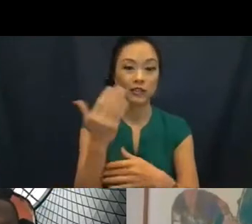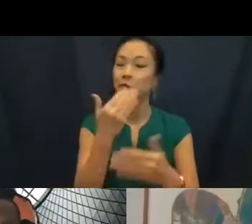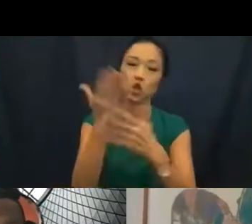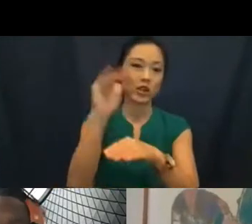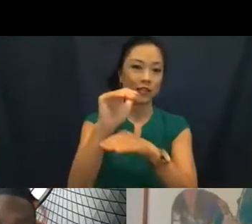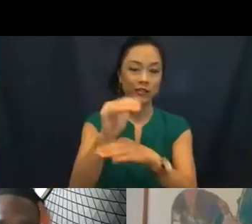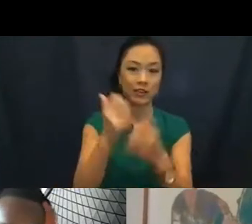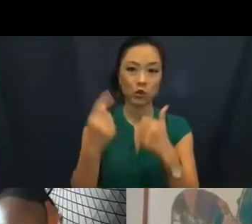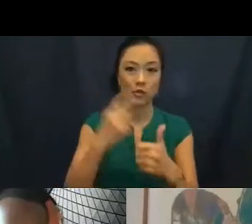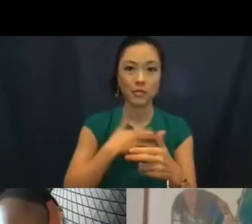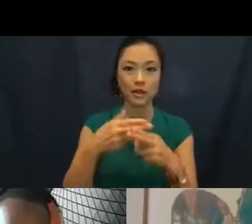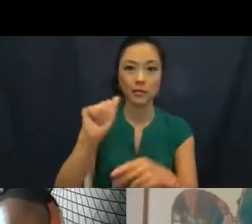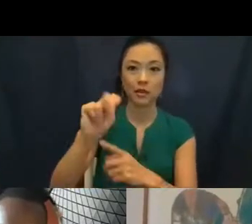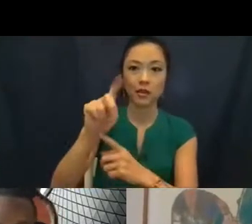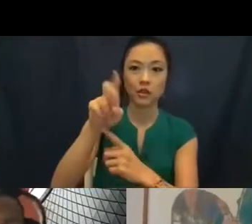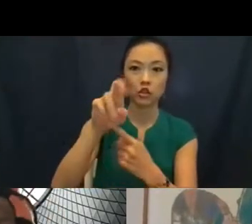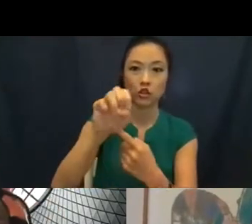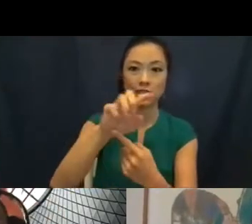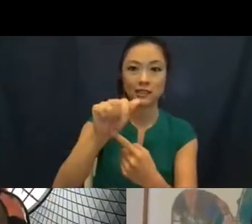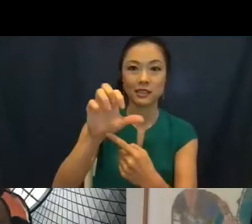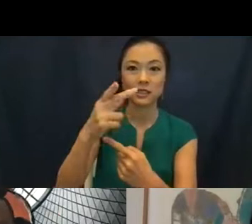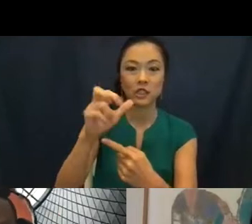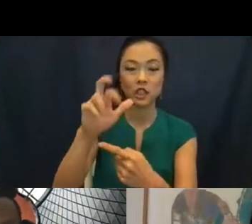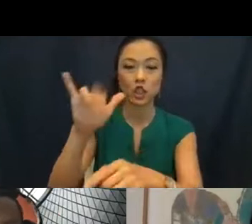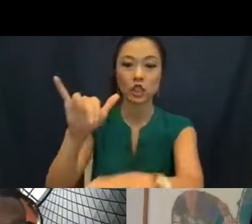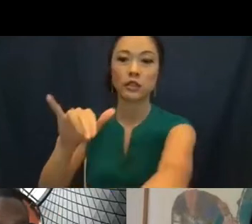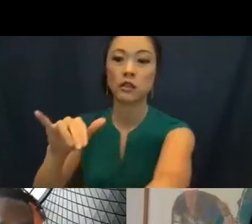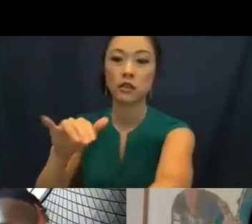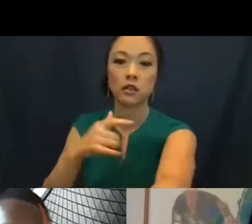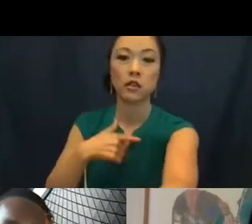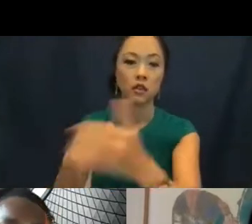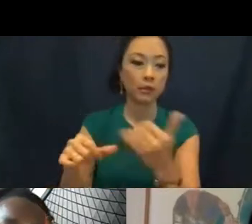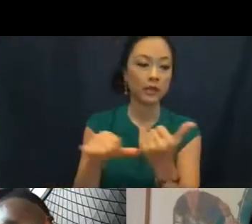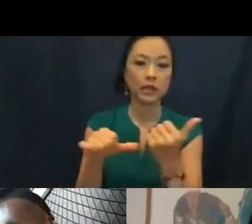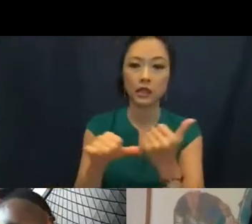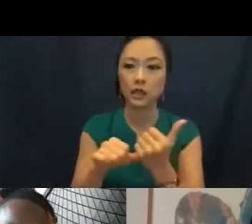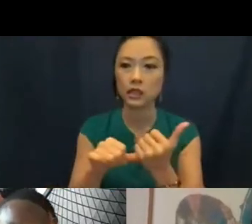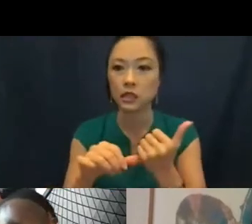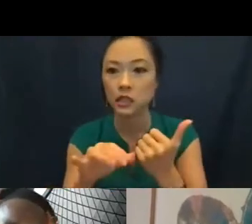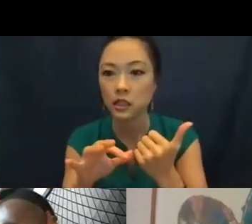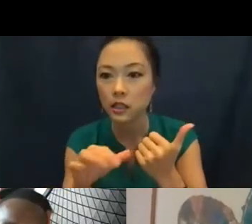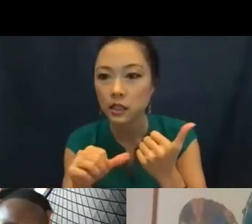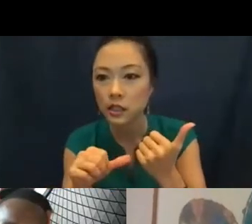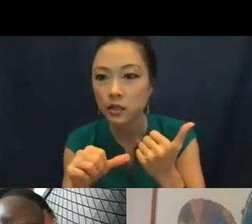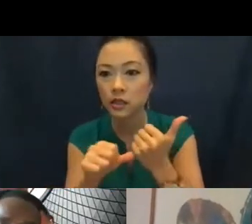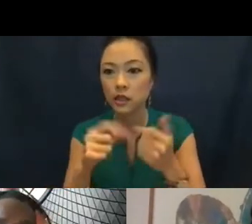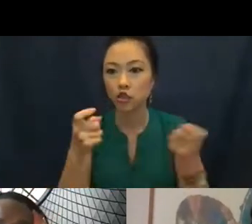My name is Andre Zachary. I am the artistic director of Renegade Performance Group. My pronouns are he, him. I'm coming to you from the unseated